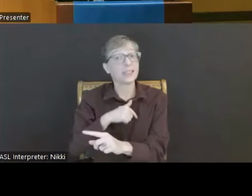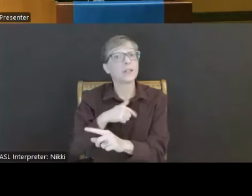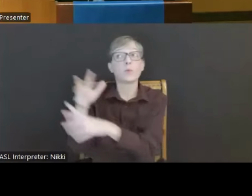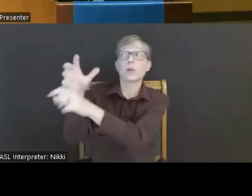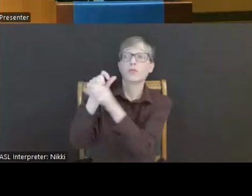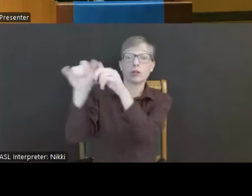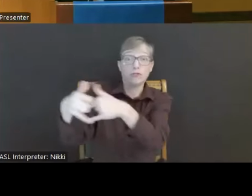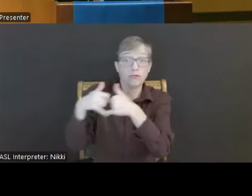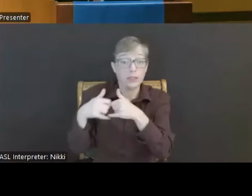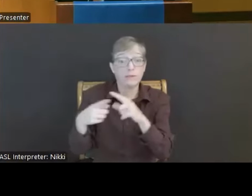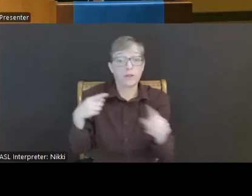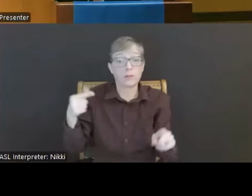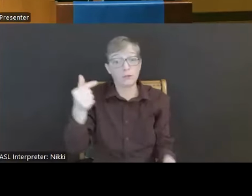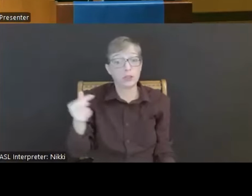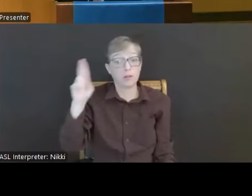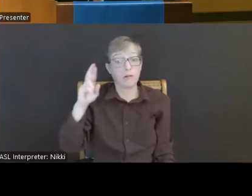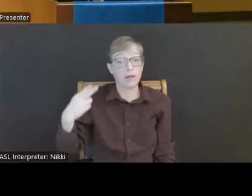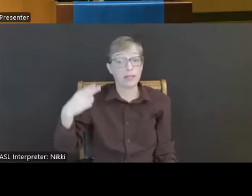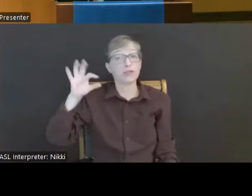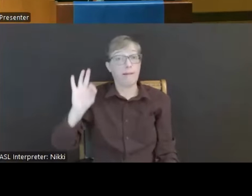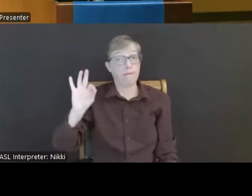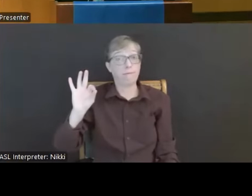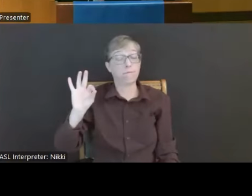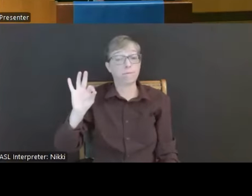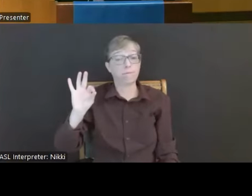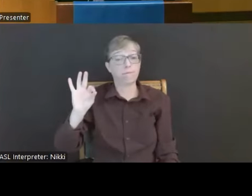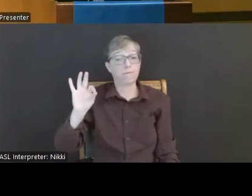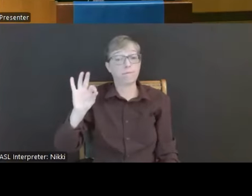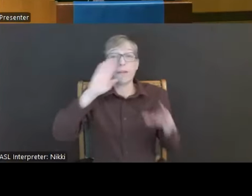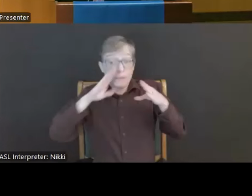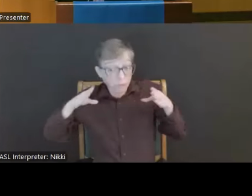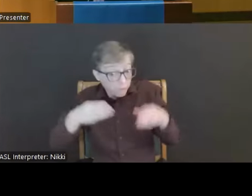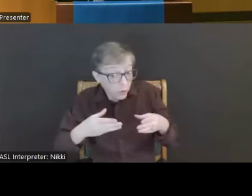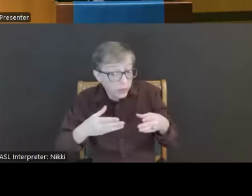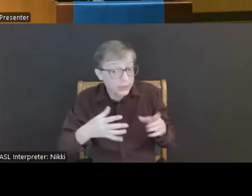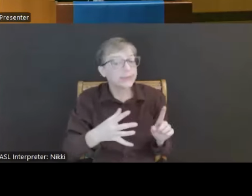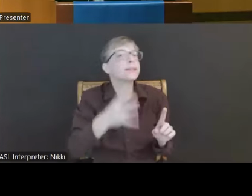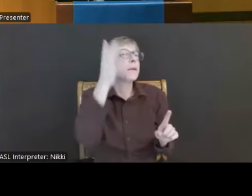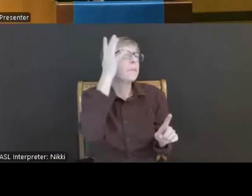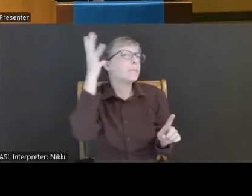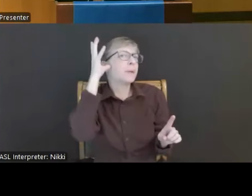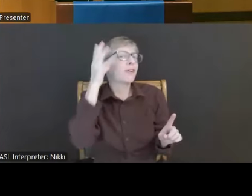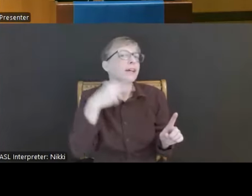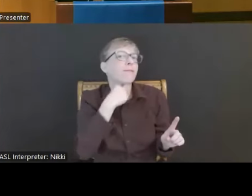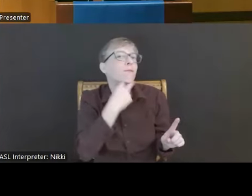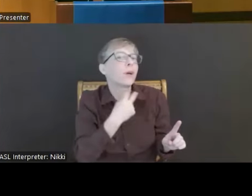parent empowering parent voice um and we'll have a parent here speaking today who was part of our